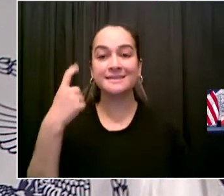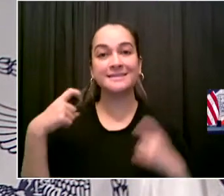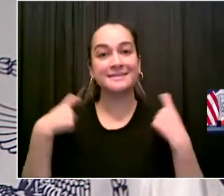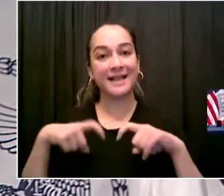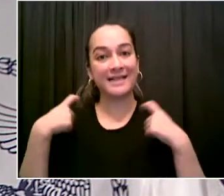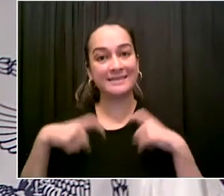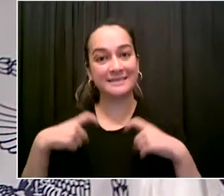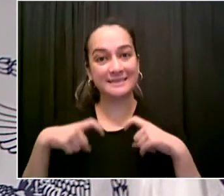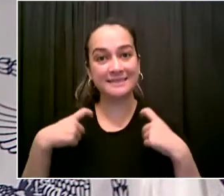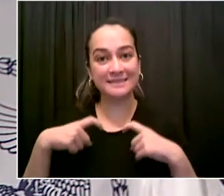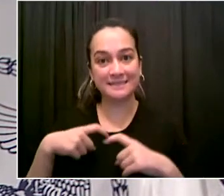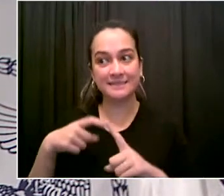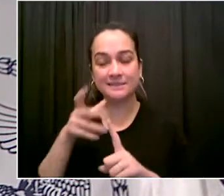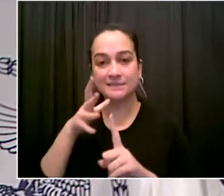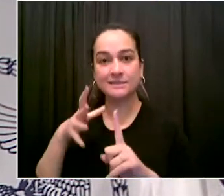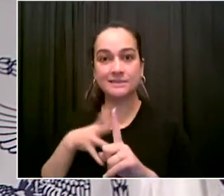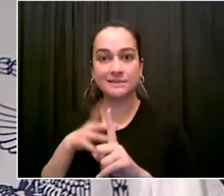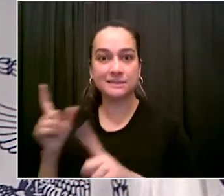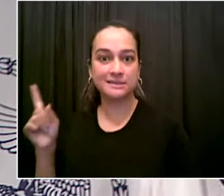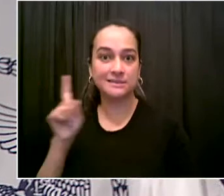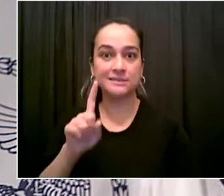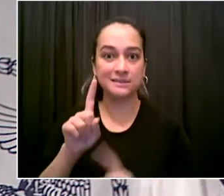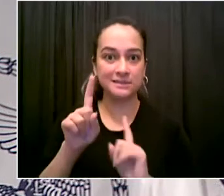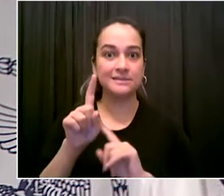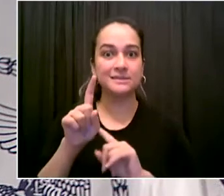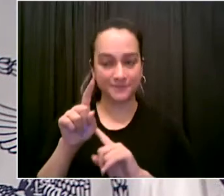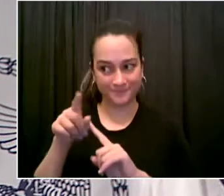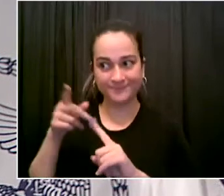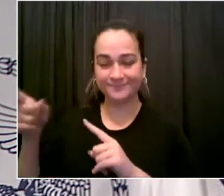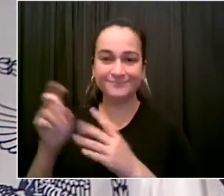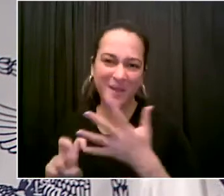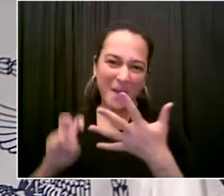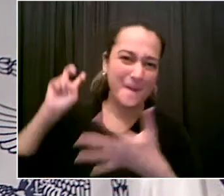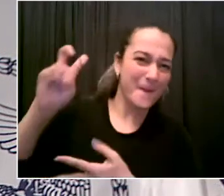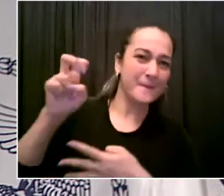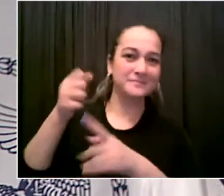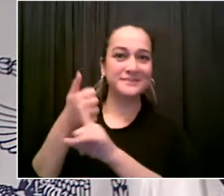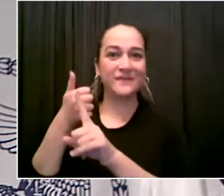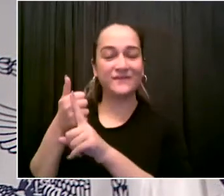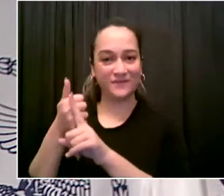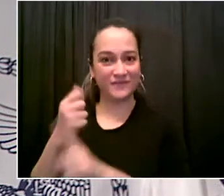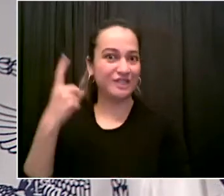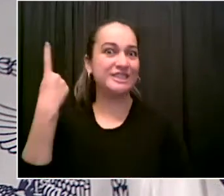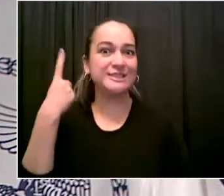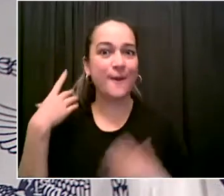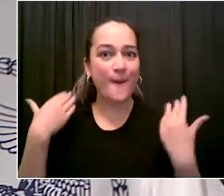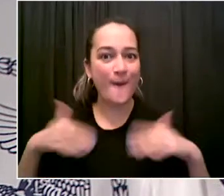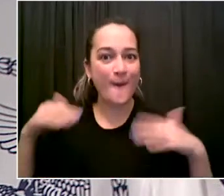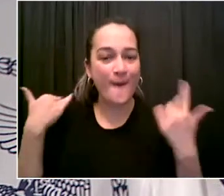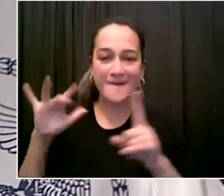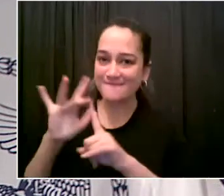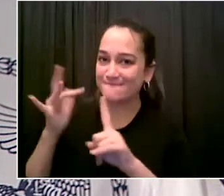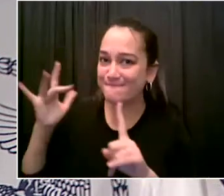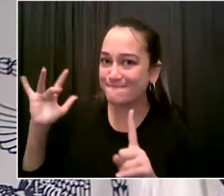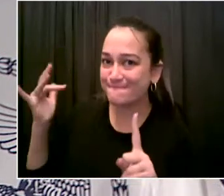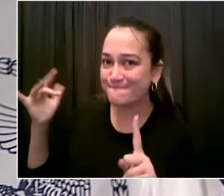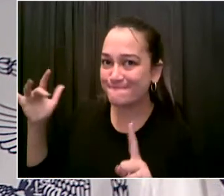FIRST LATINA IN THE HISTORY OF NEW YORK CITY TO LEAD OUR LAW DEPARTMENT SHE IS SOMEONE WHO REALLY UNDERSTANDS THE